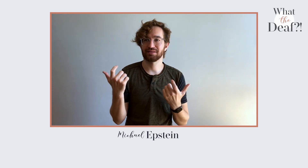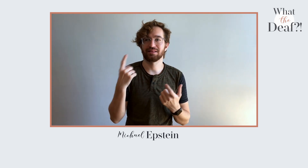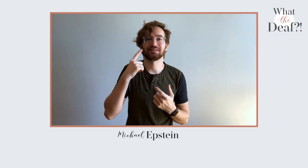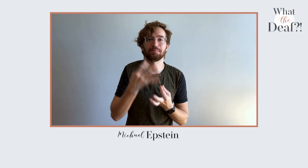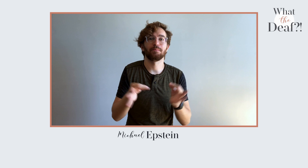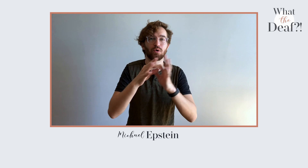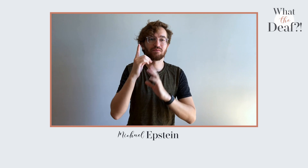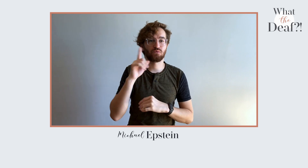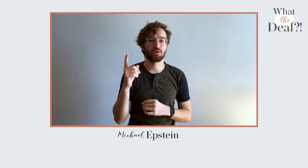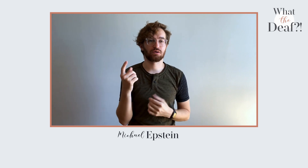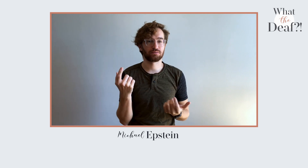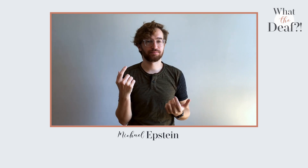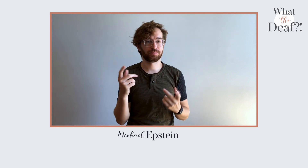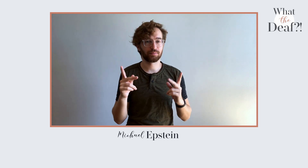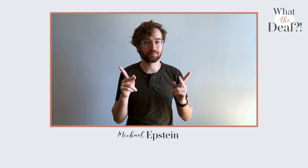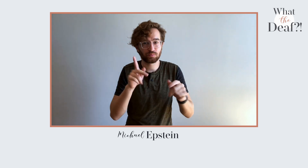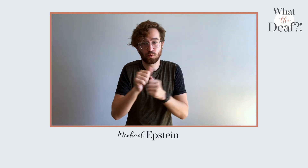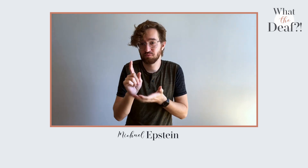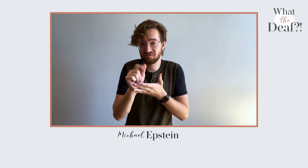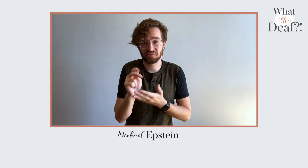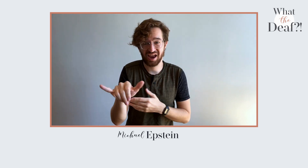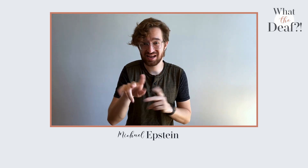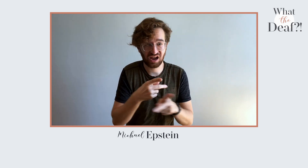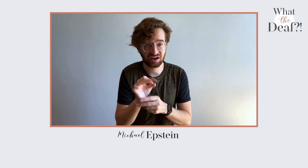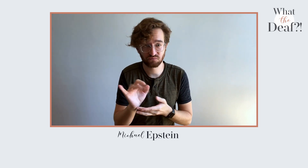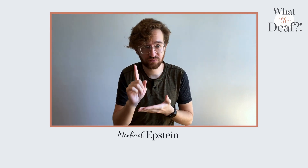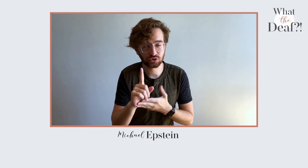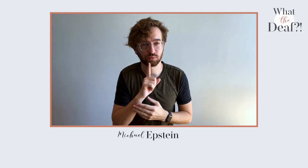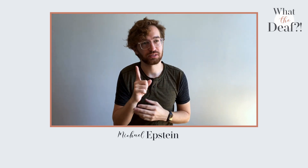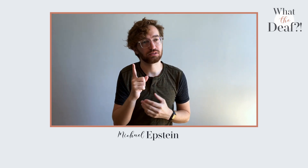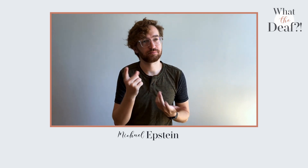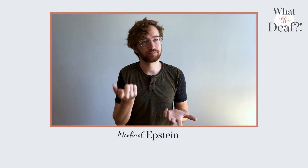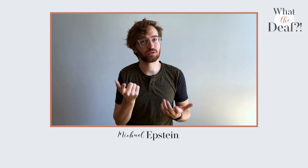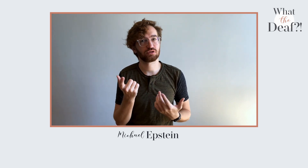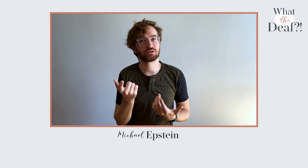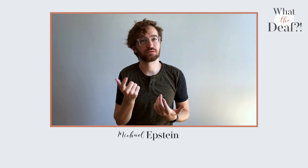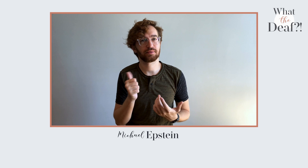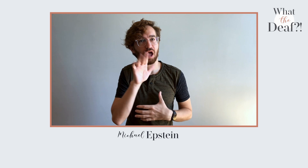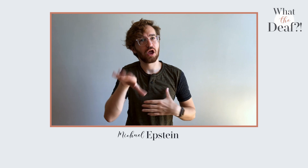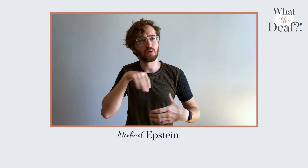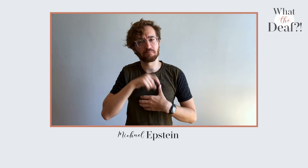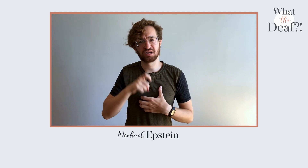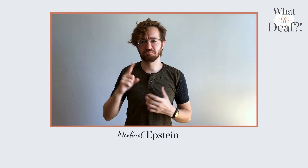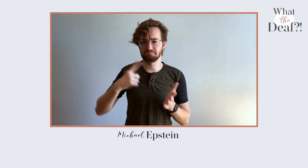And for people with any kind of privilege, have to think about that.